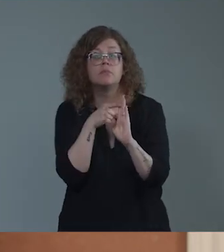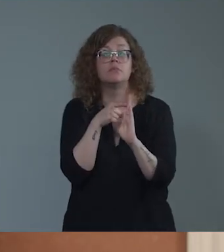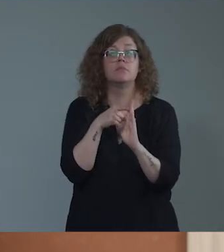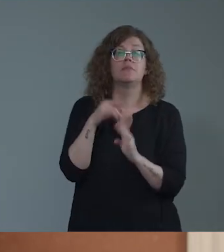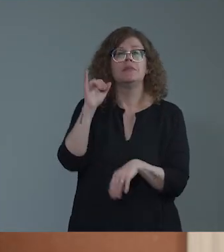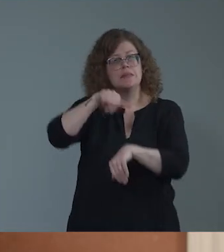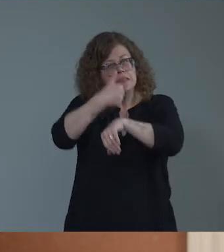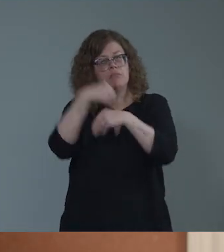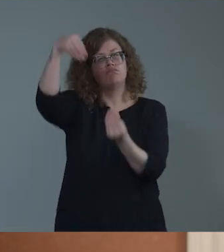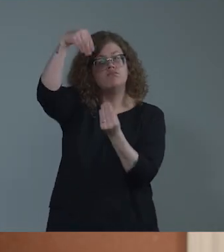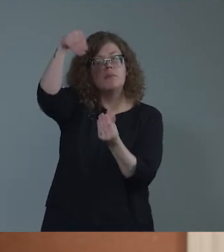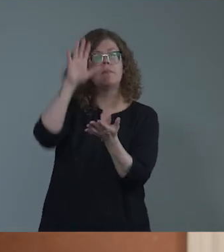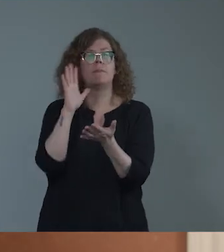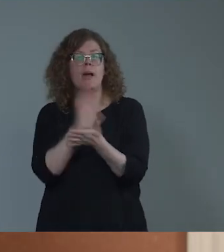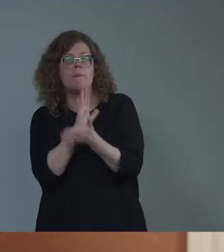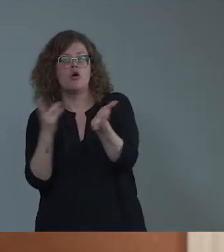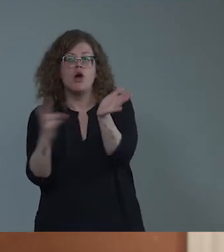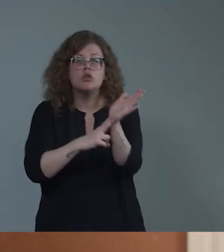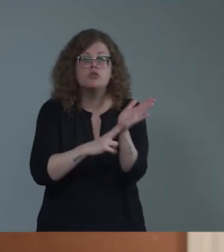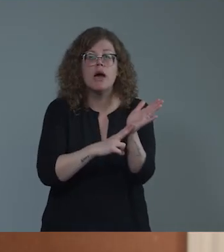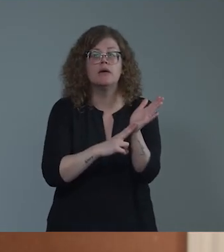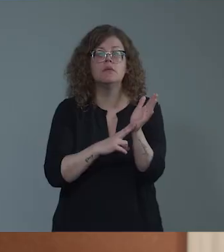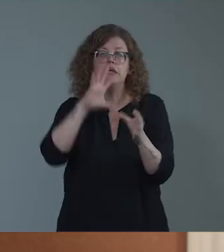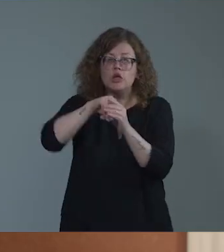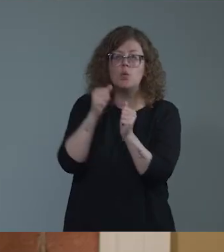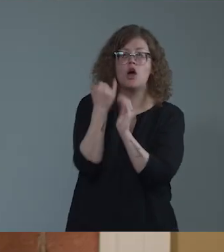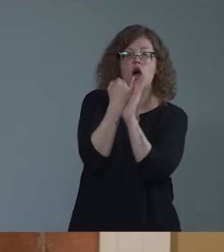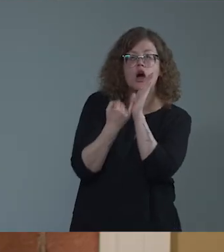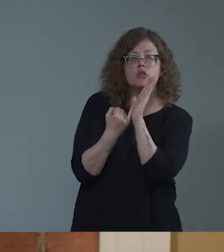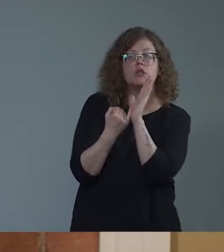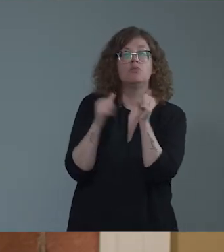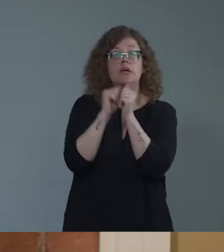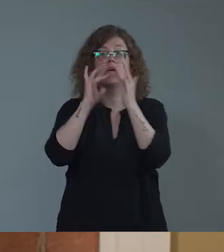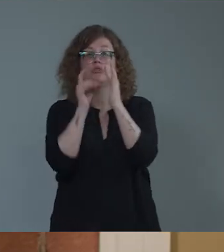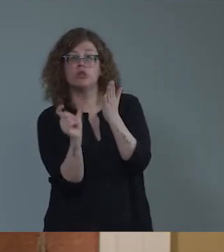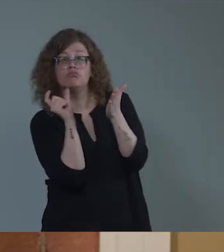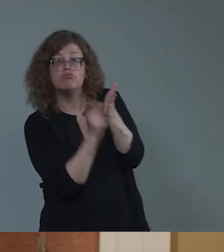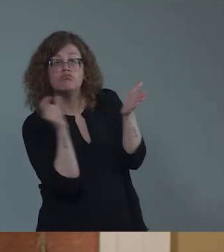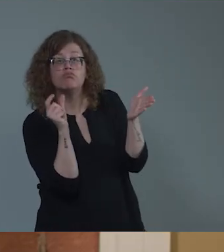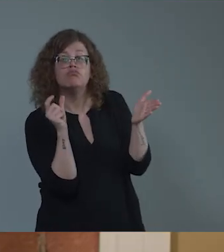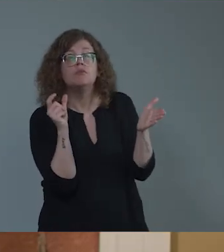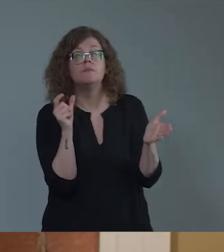in that original negotiation and then written down in the contract. So the contract needs to be very clear.